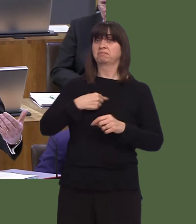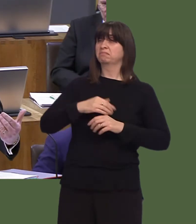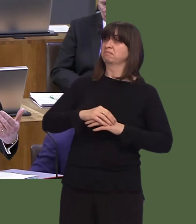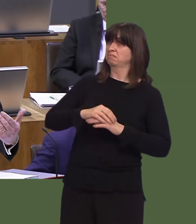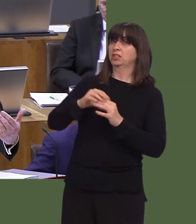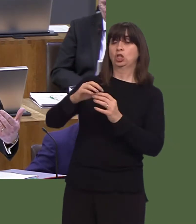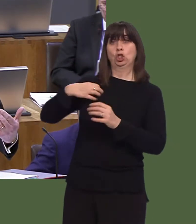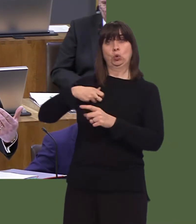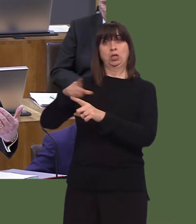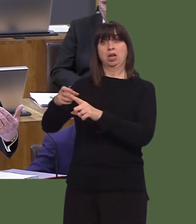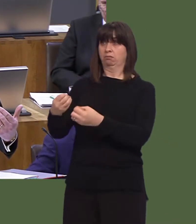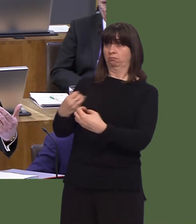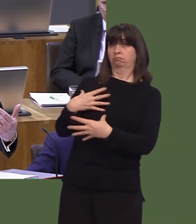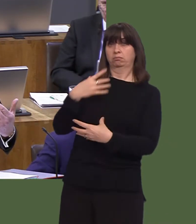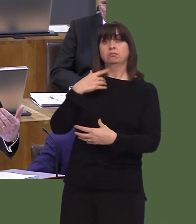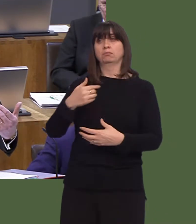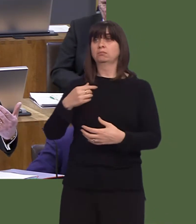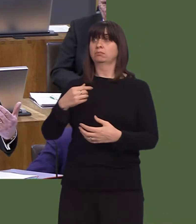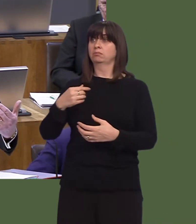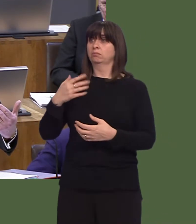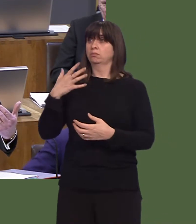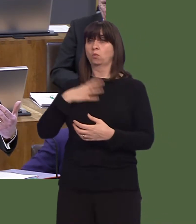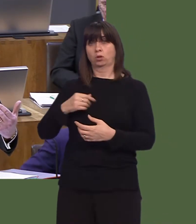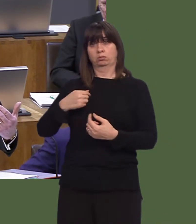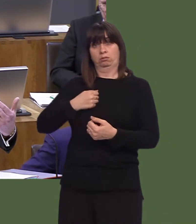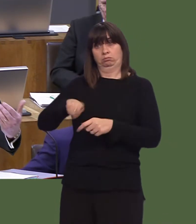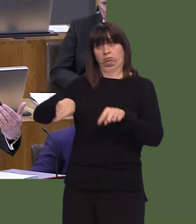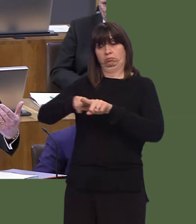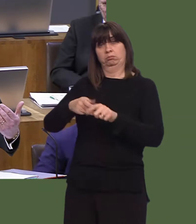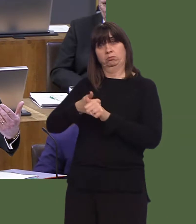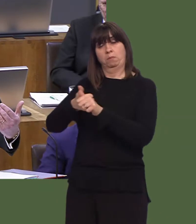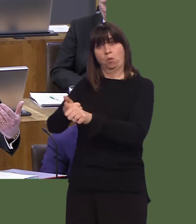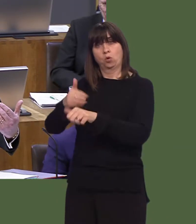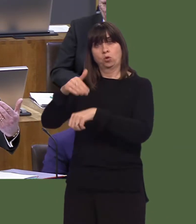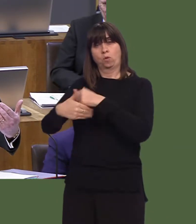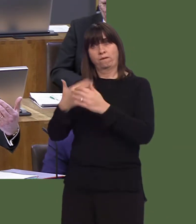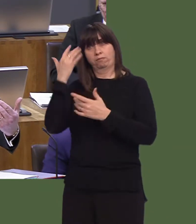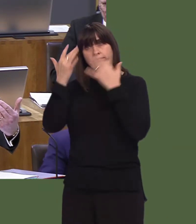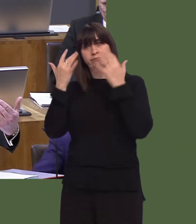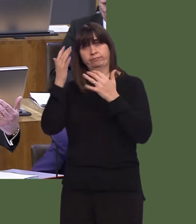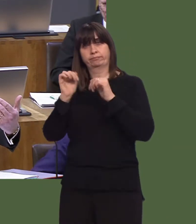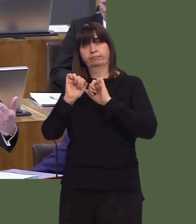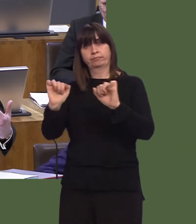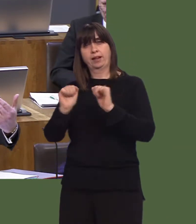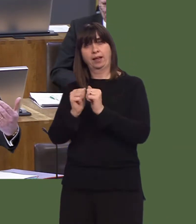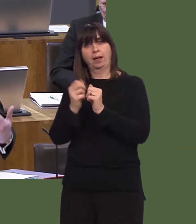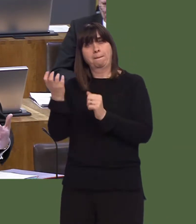they wish us to support them in order to have a reconsideration of the value of the pension